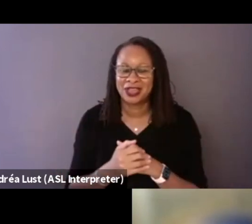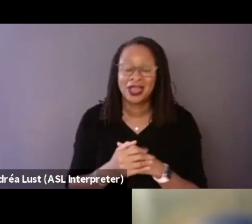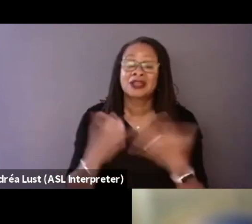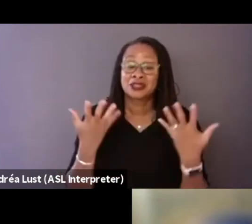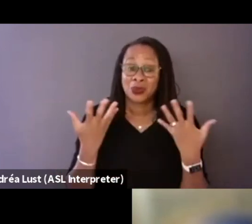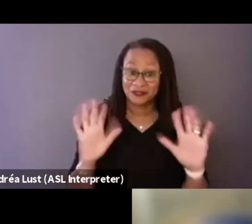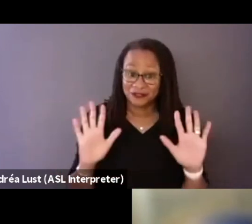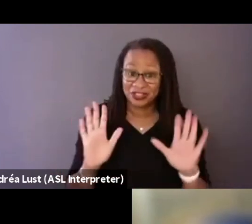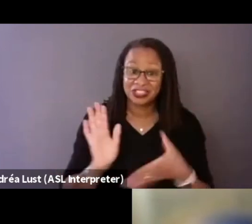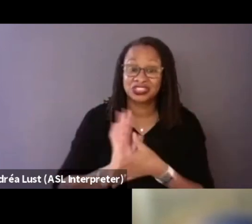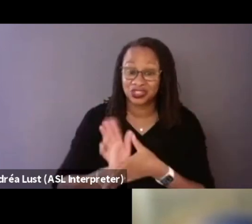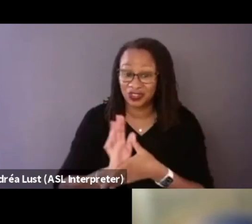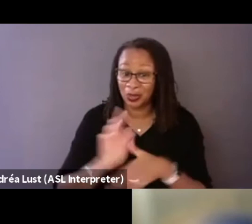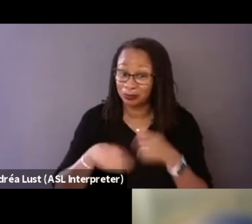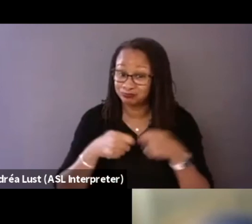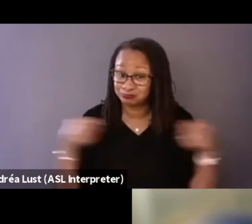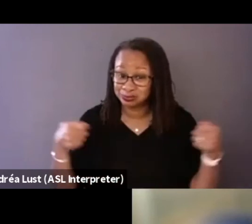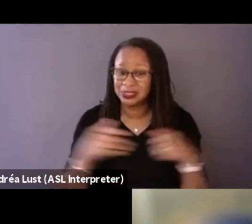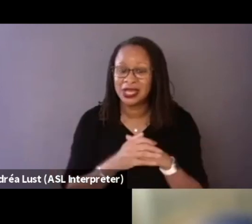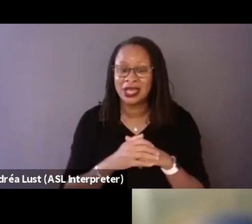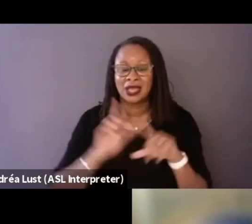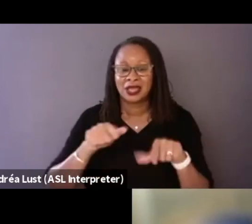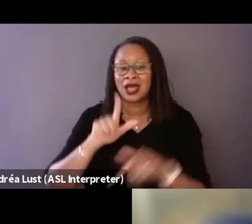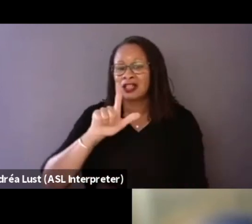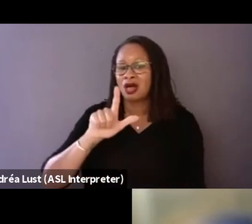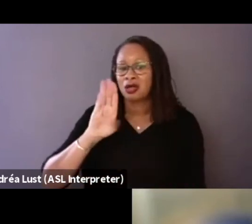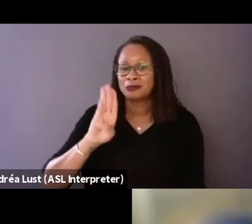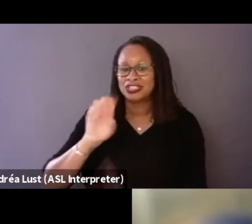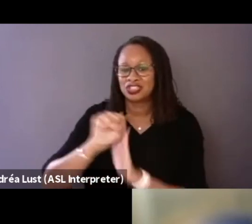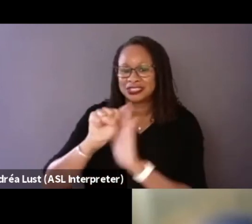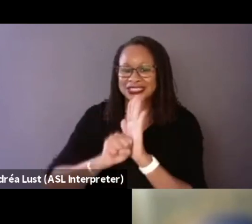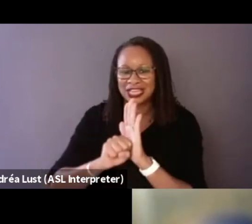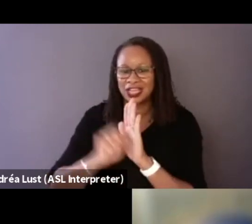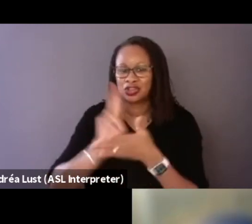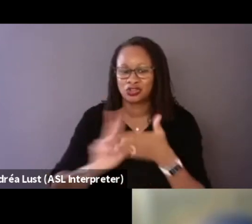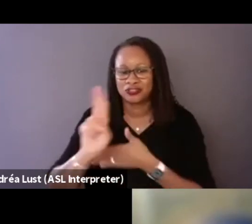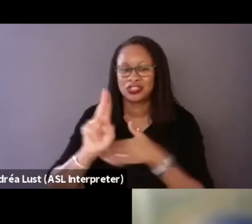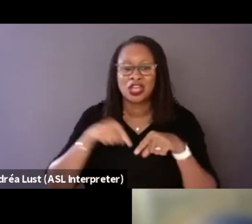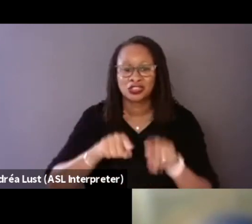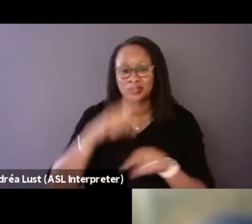I been attending Long Beach State University. During the summer, I was interning with Pete